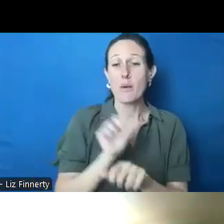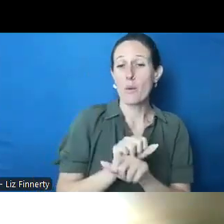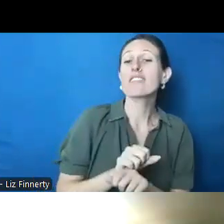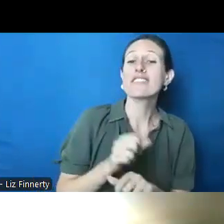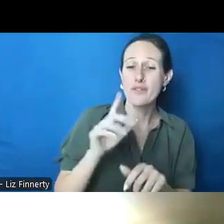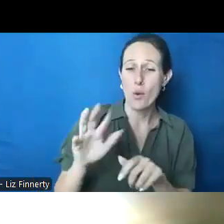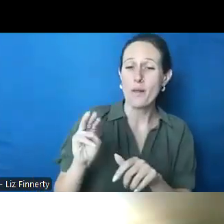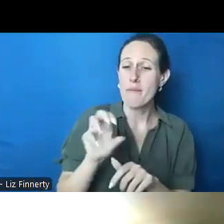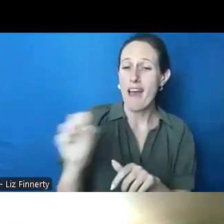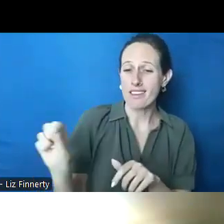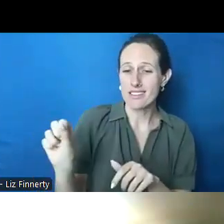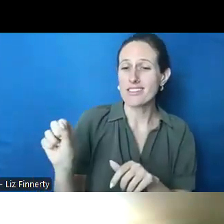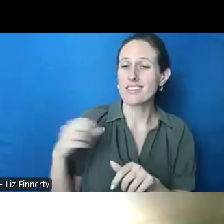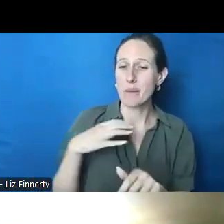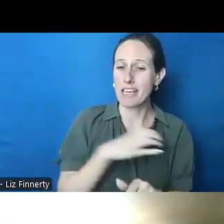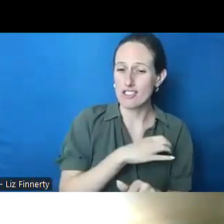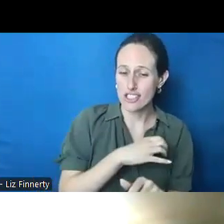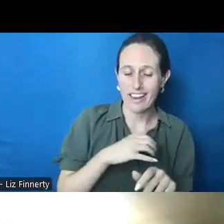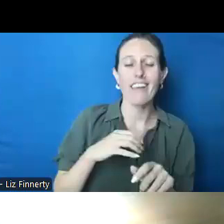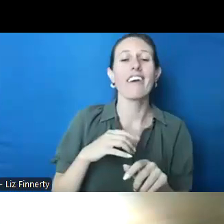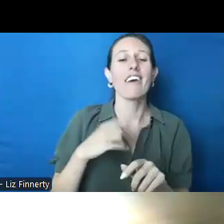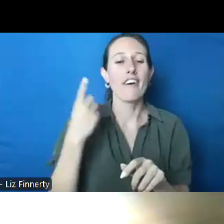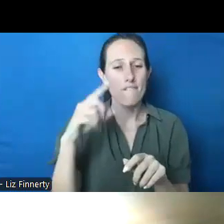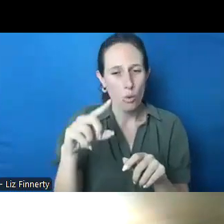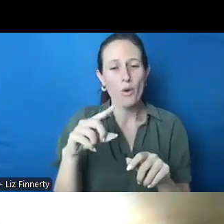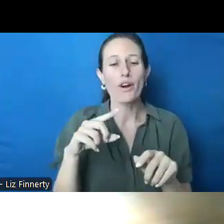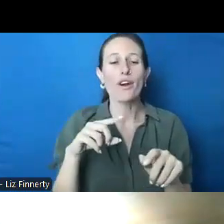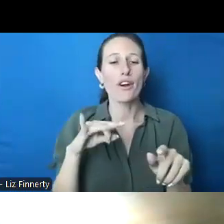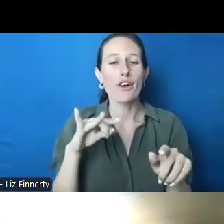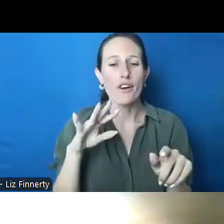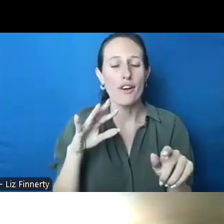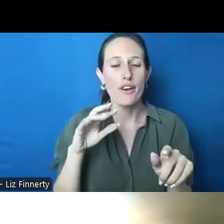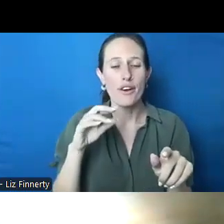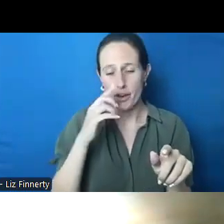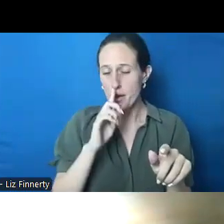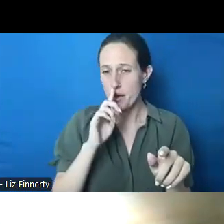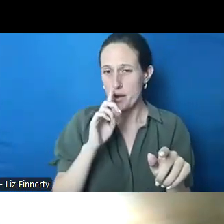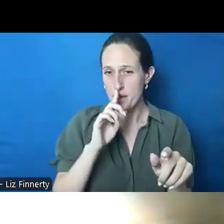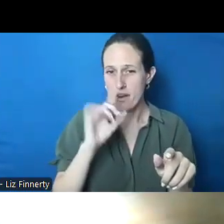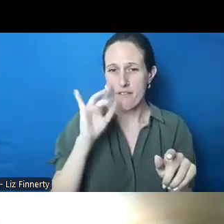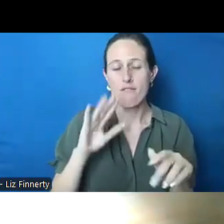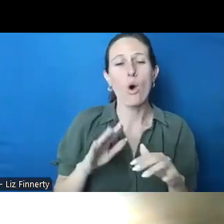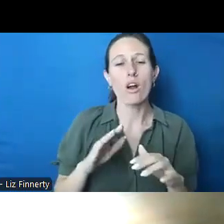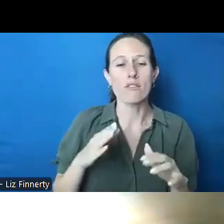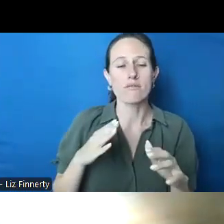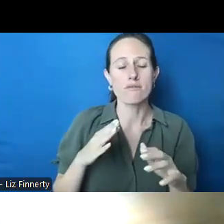both the Massachusetts Commission against Against Discrimination and Asperger's Wards based in